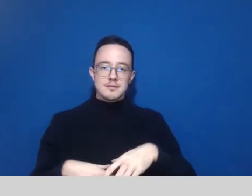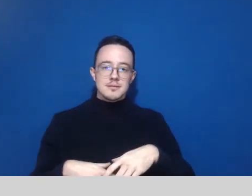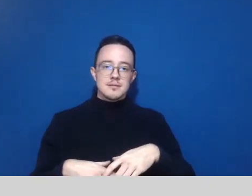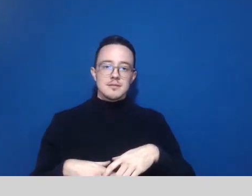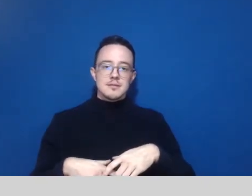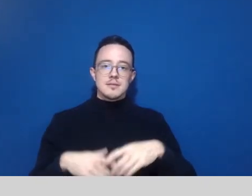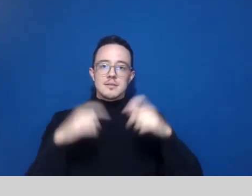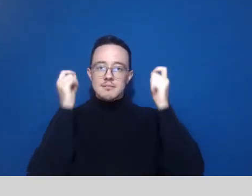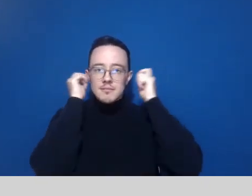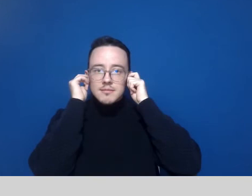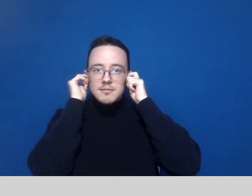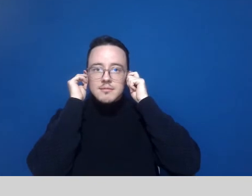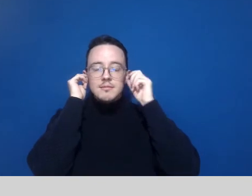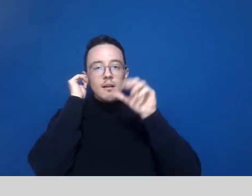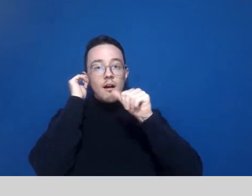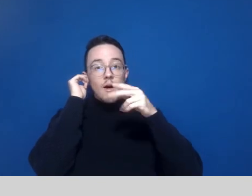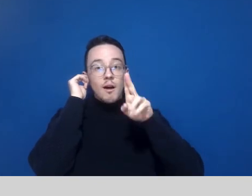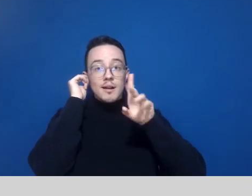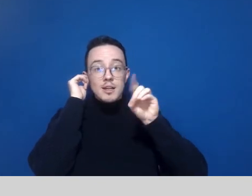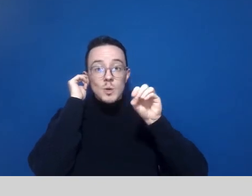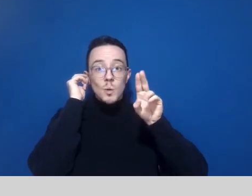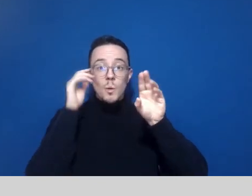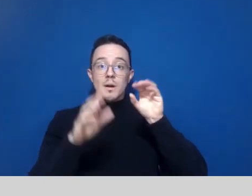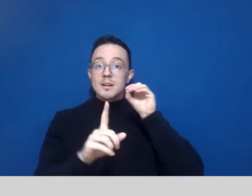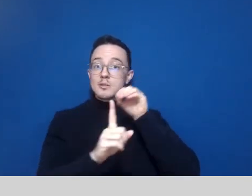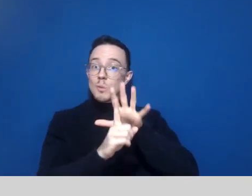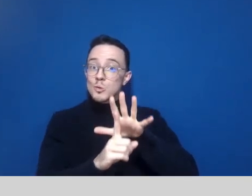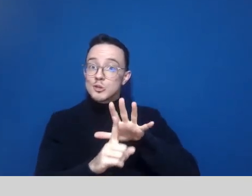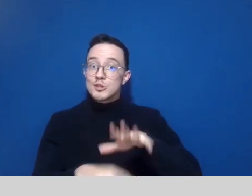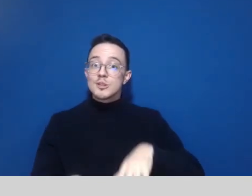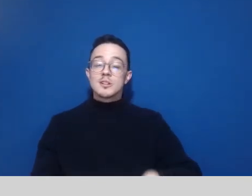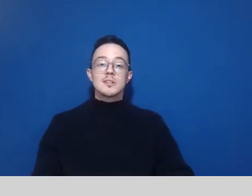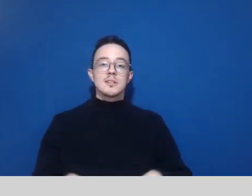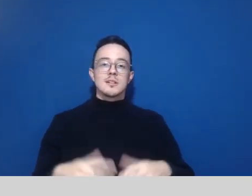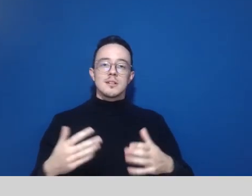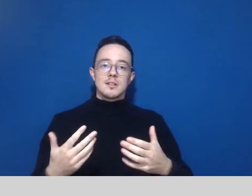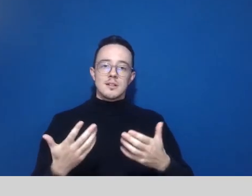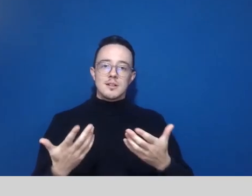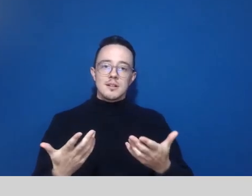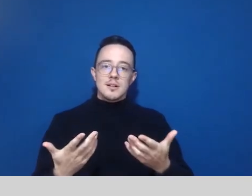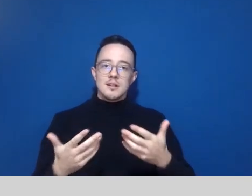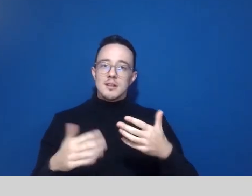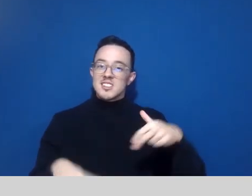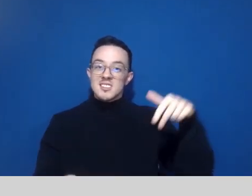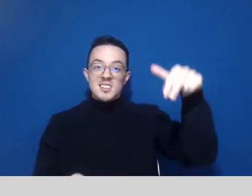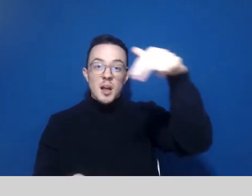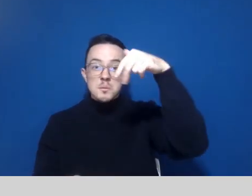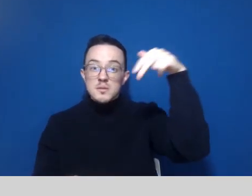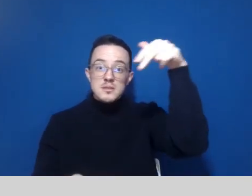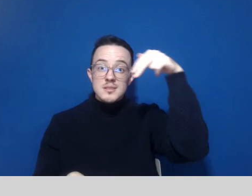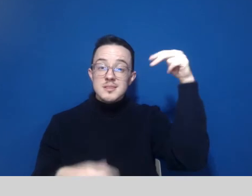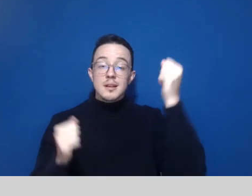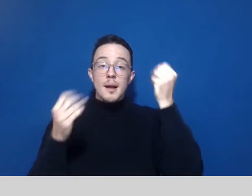Headphone audio exposure is something that showed up last year, the number of flights of steps I climbed, all sorts of stuff.